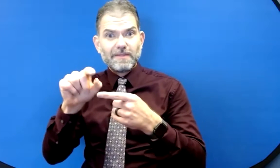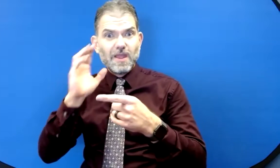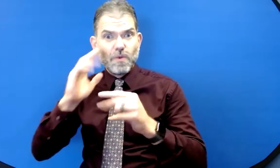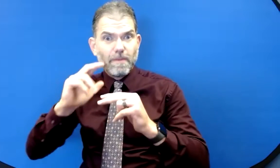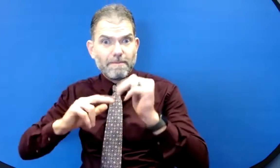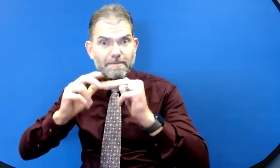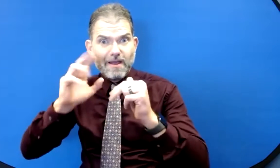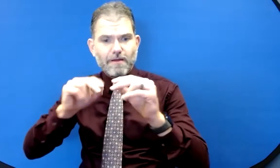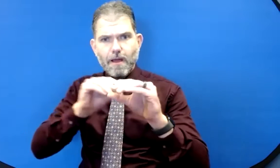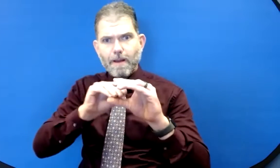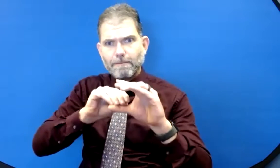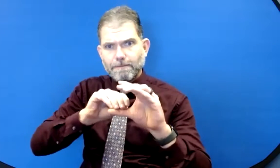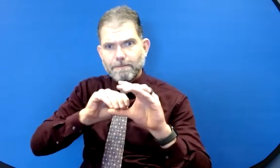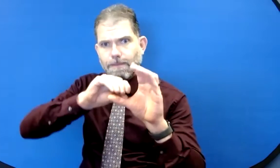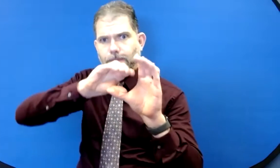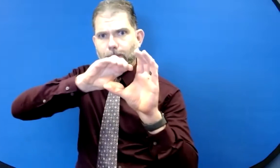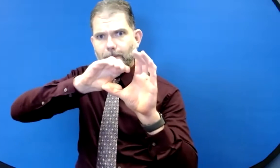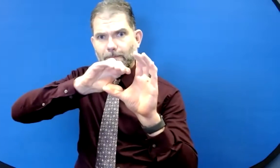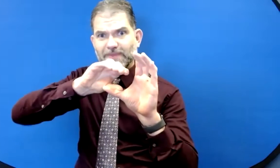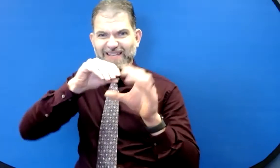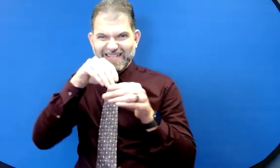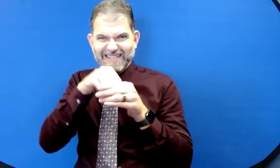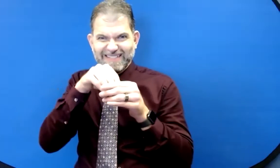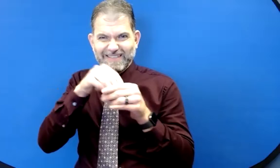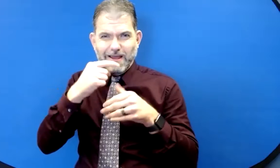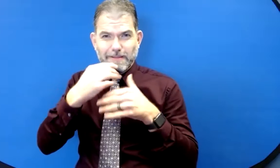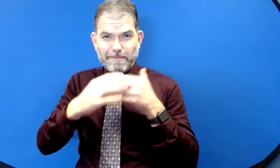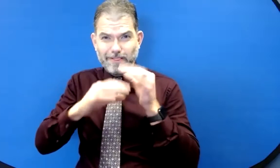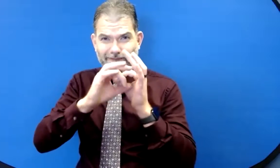ASL Interpreter: those like fatty acids that build up in the blood vessel.